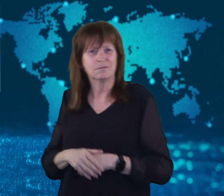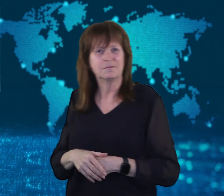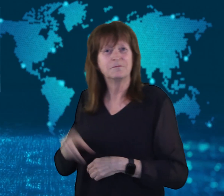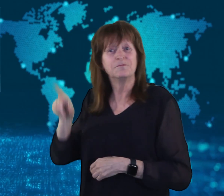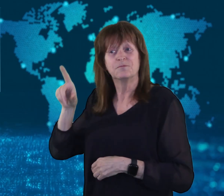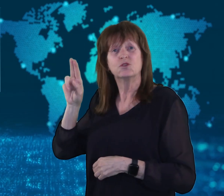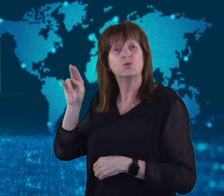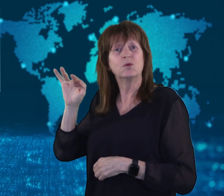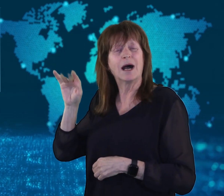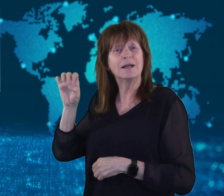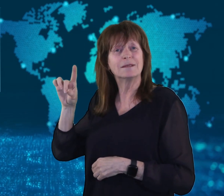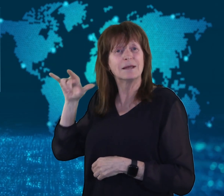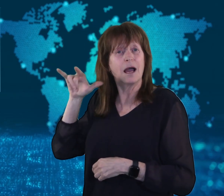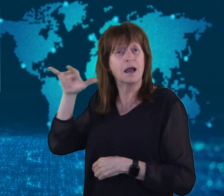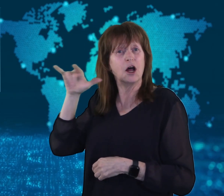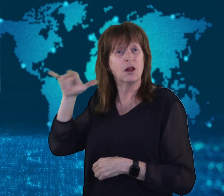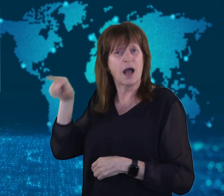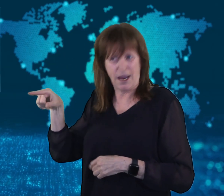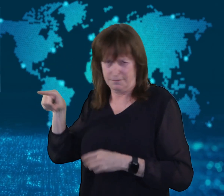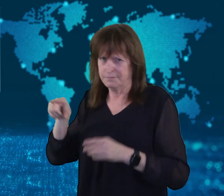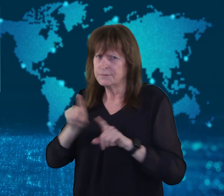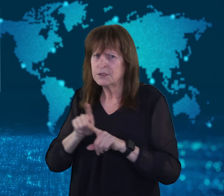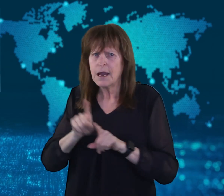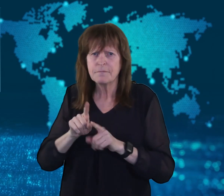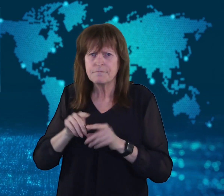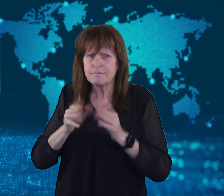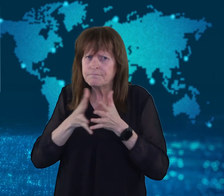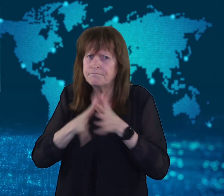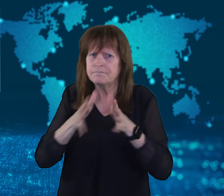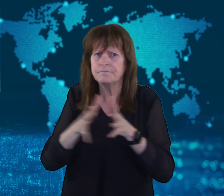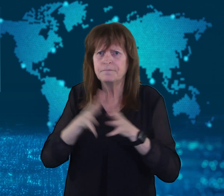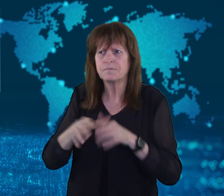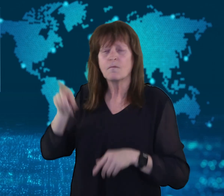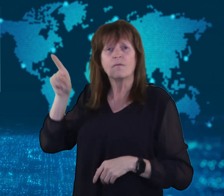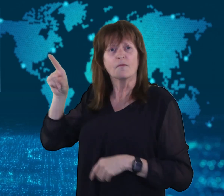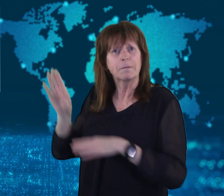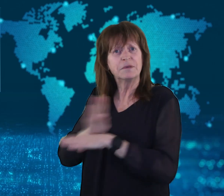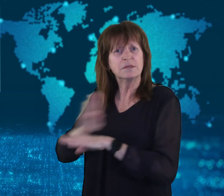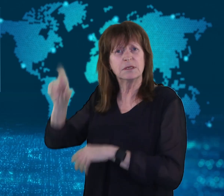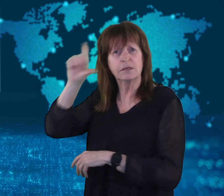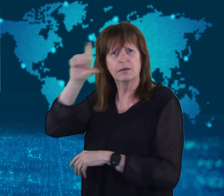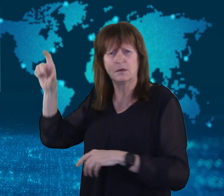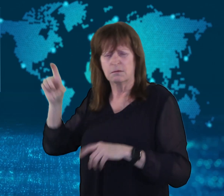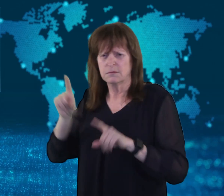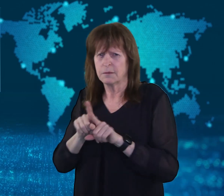United Airlines emphasized that the company has zero tolerance